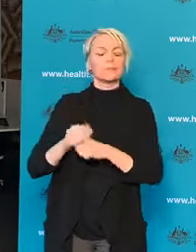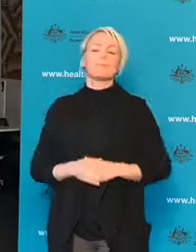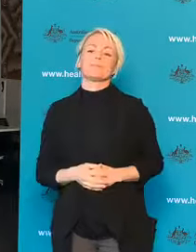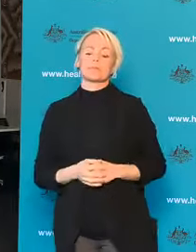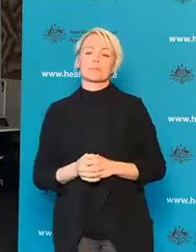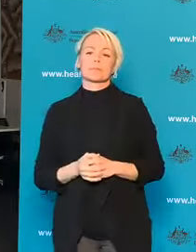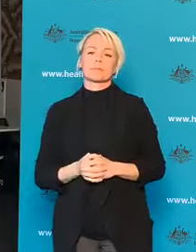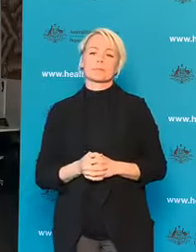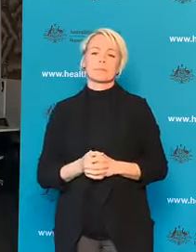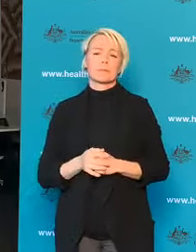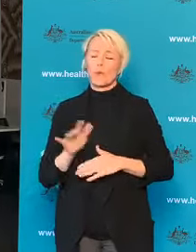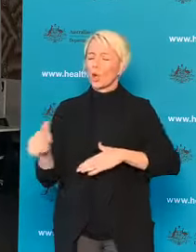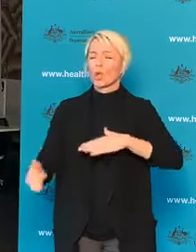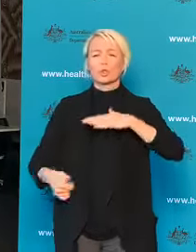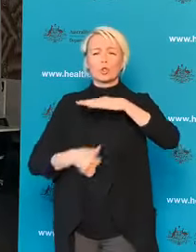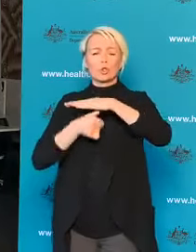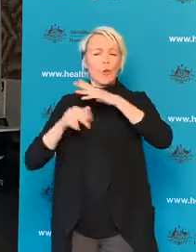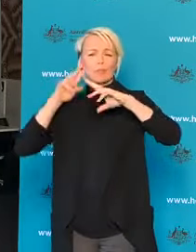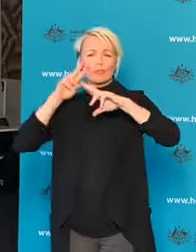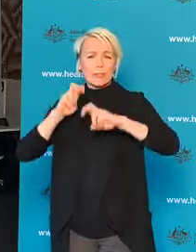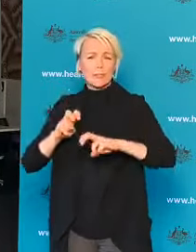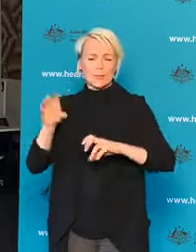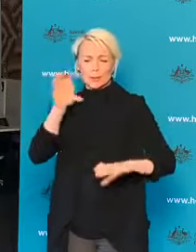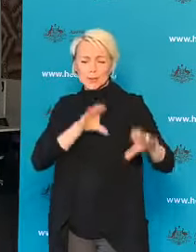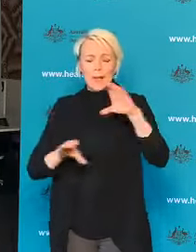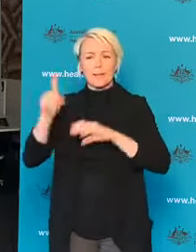researchers are involved in this quest. There is a lot of